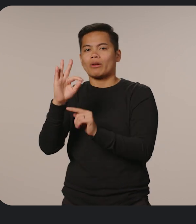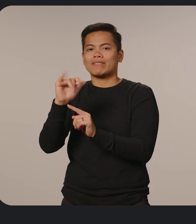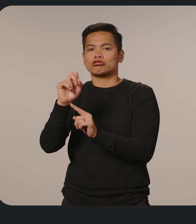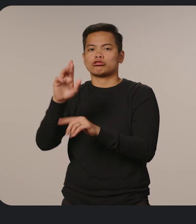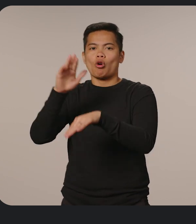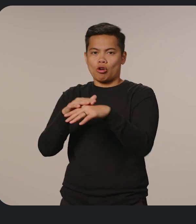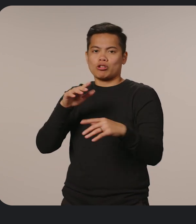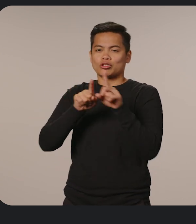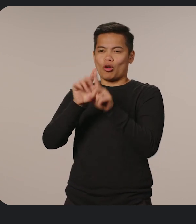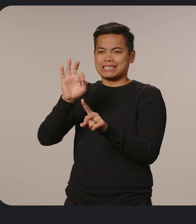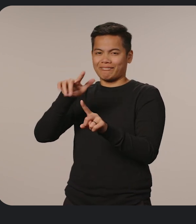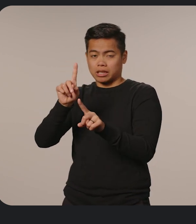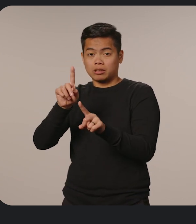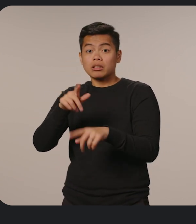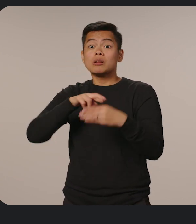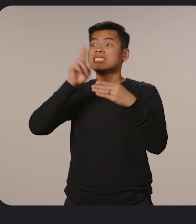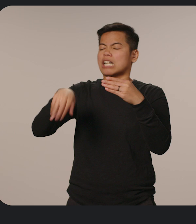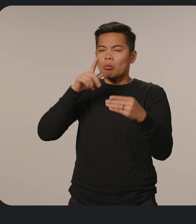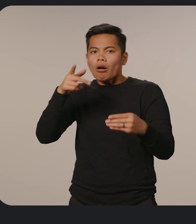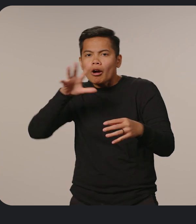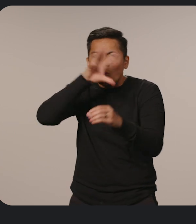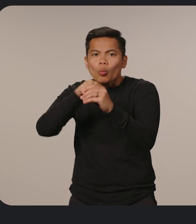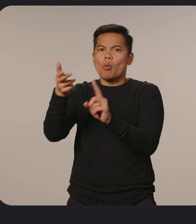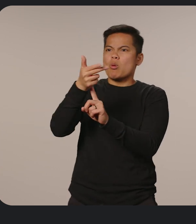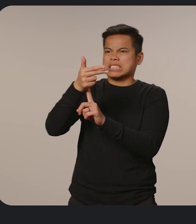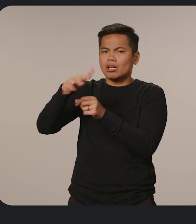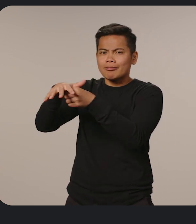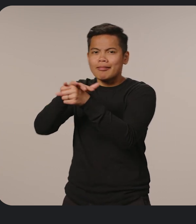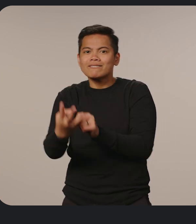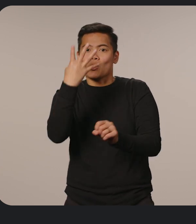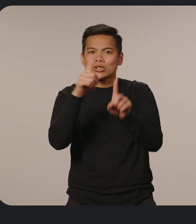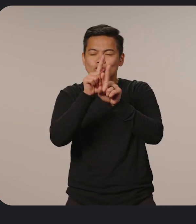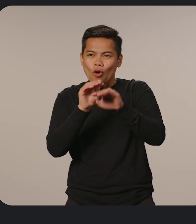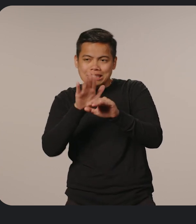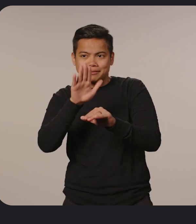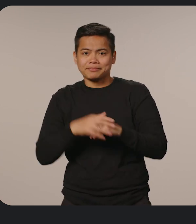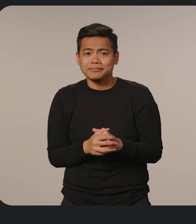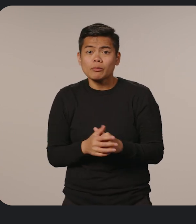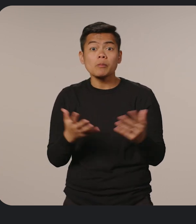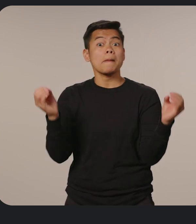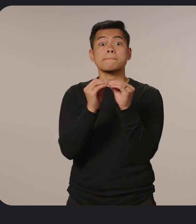the result set now includes hotels located in those neighborhoods or that